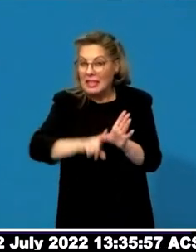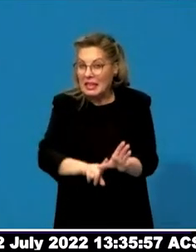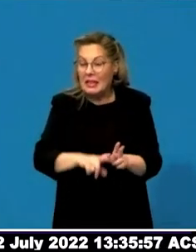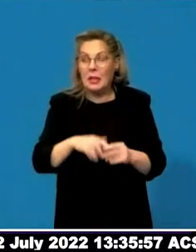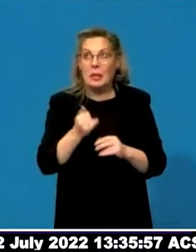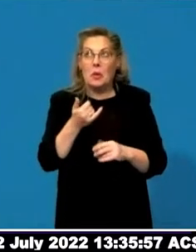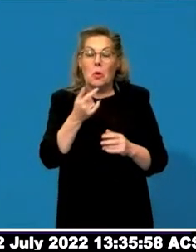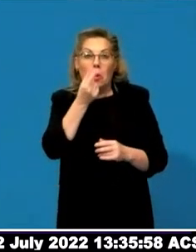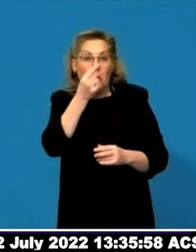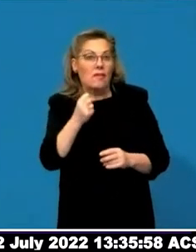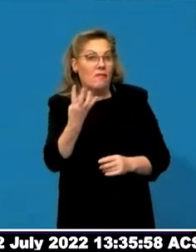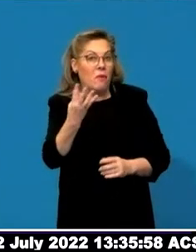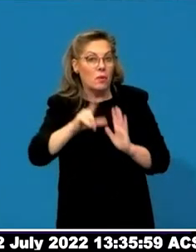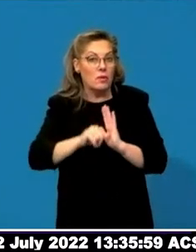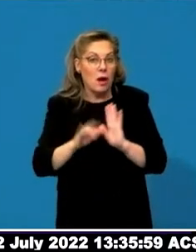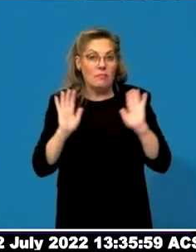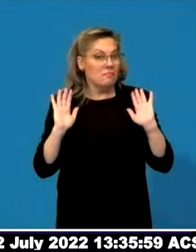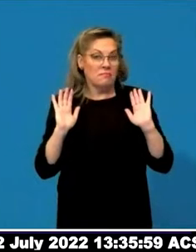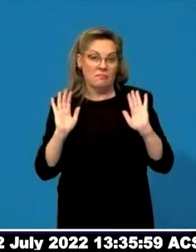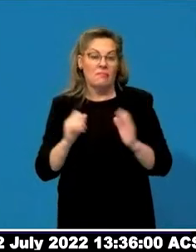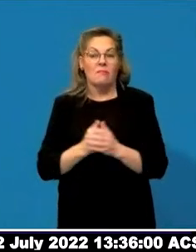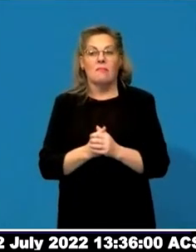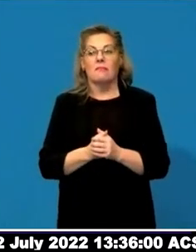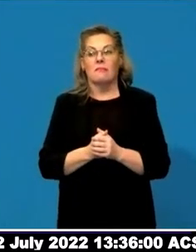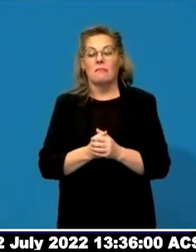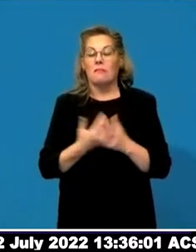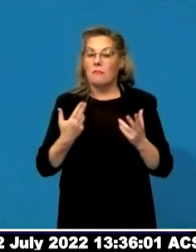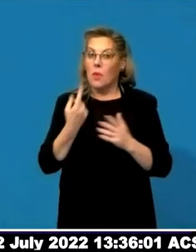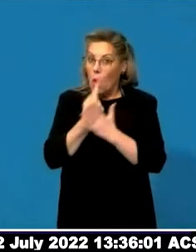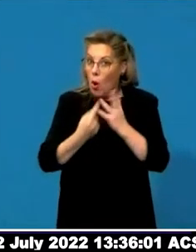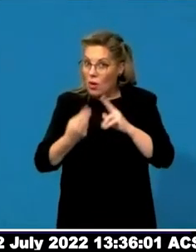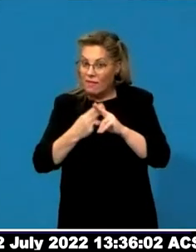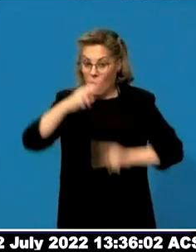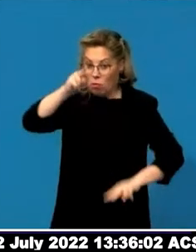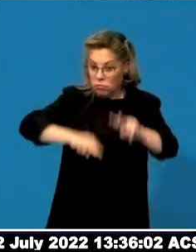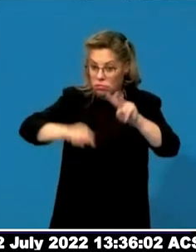MS McMAHON: And is that just for assessments or does that include other disability supports as well?